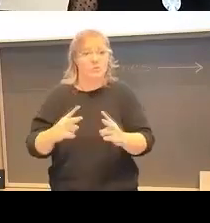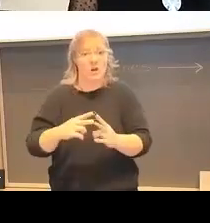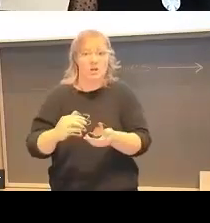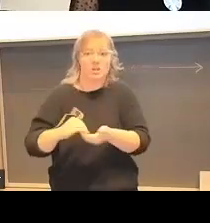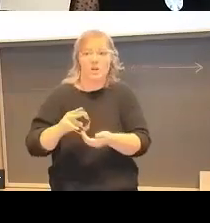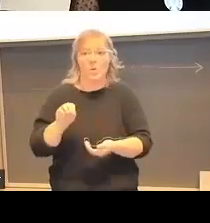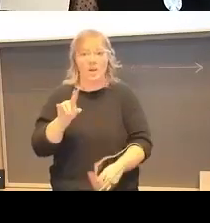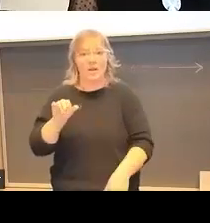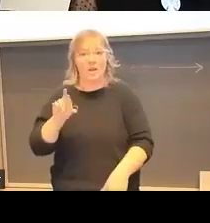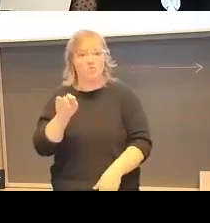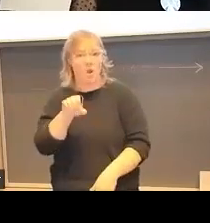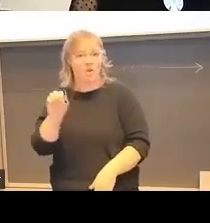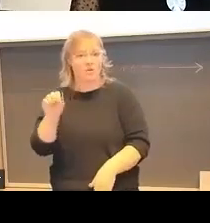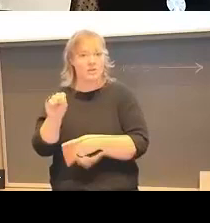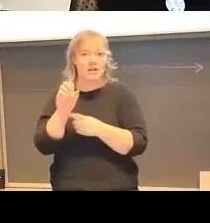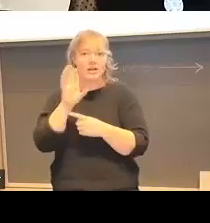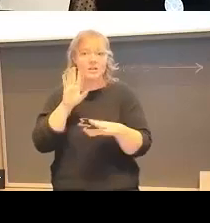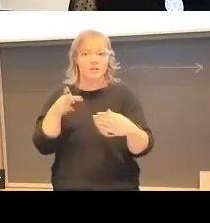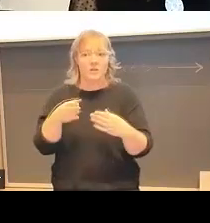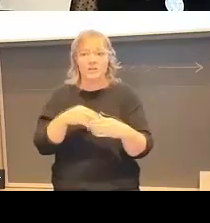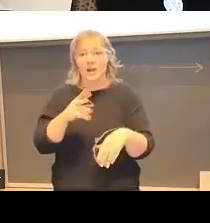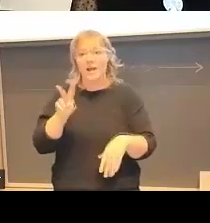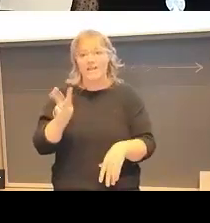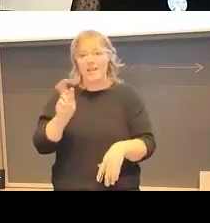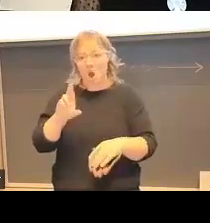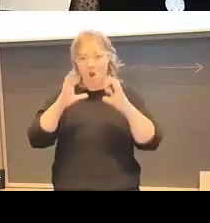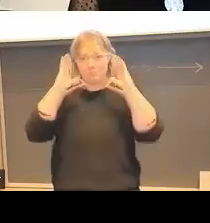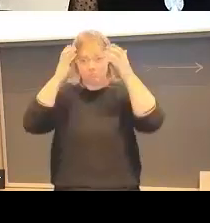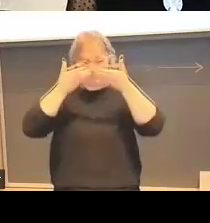lab focused on the role of virtual reality and support of Resident well-being when they